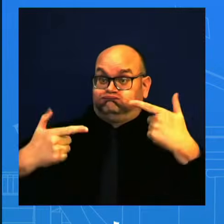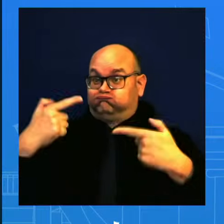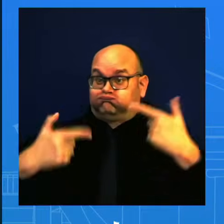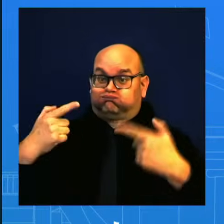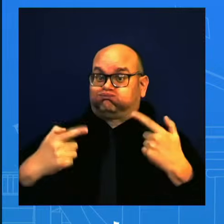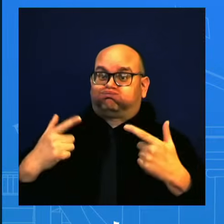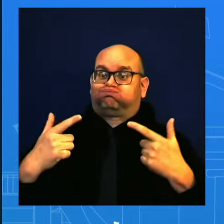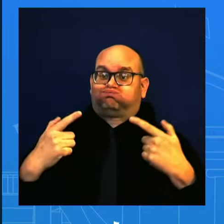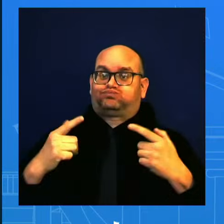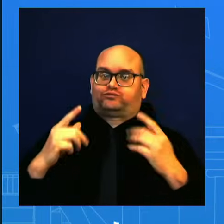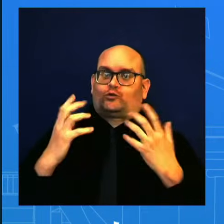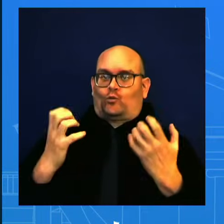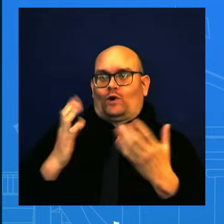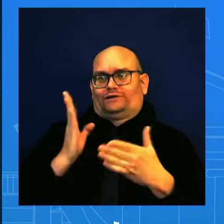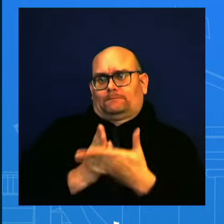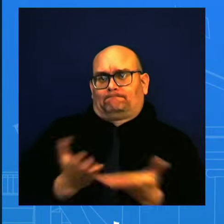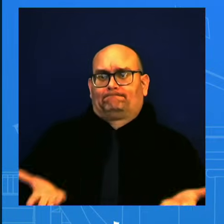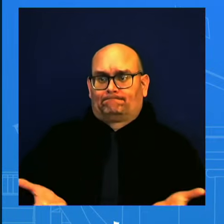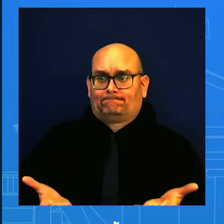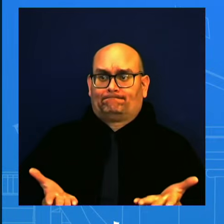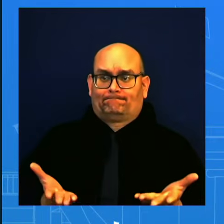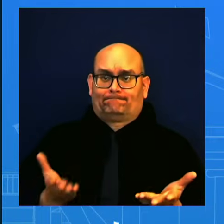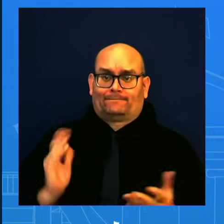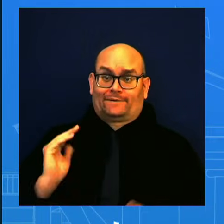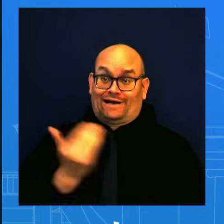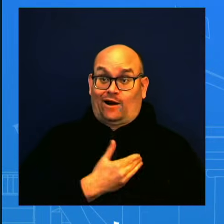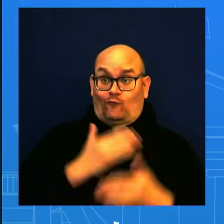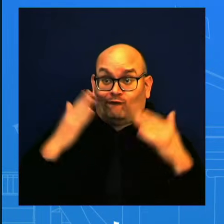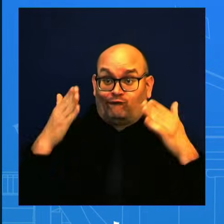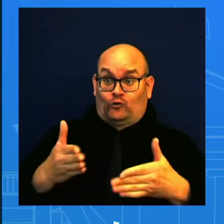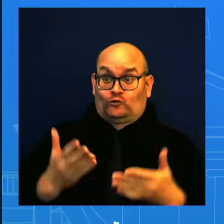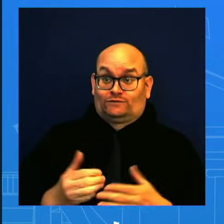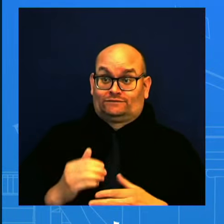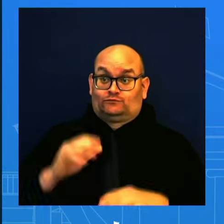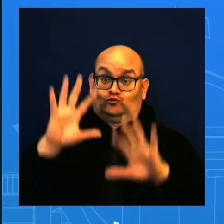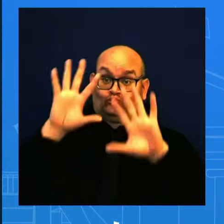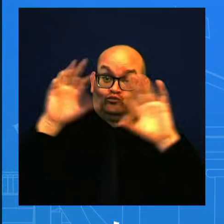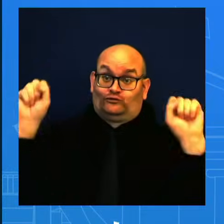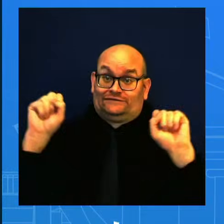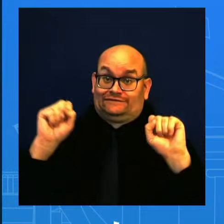has had multiple conversations as well. And so, that is our focus and we're going to continue --